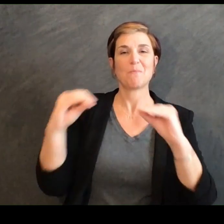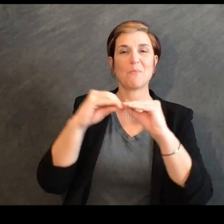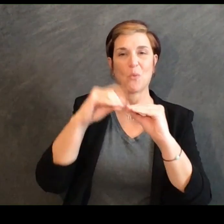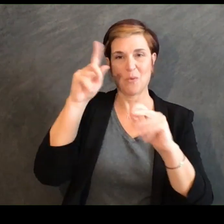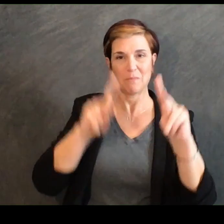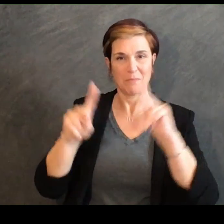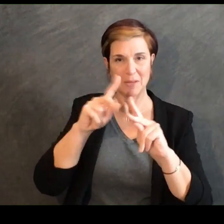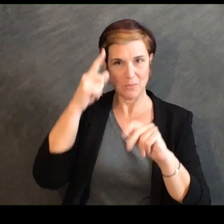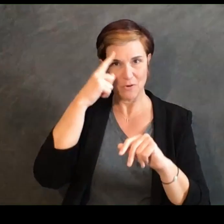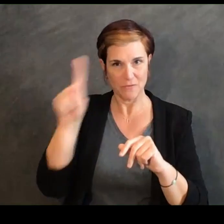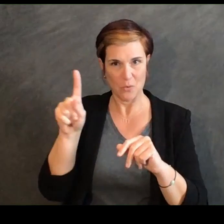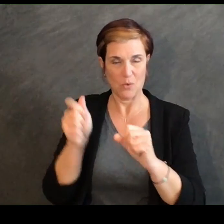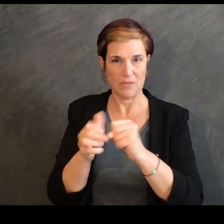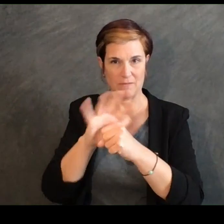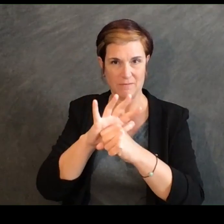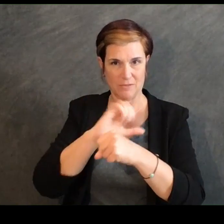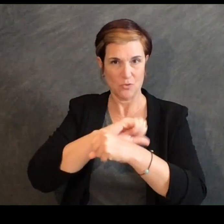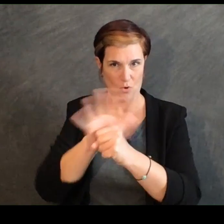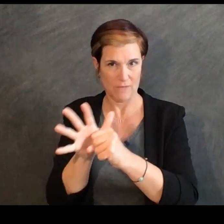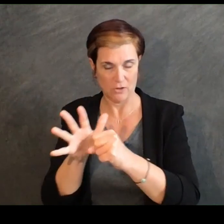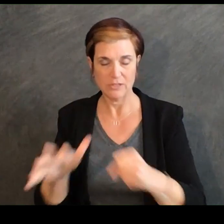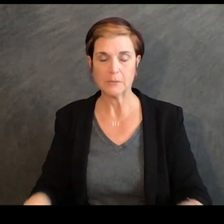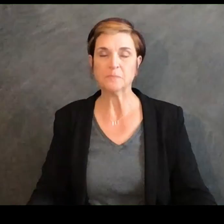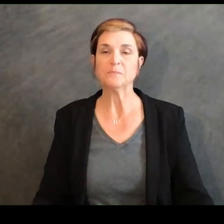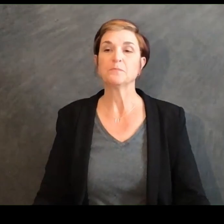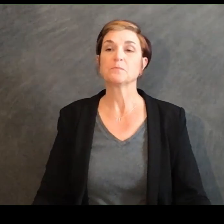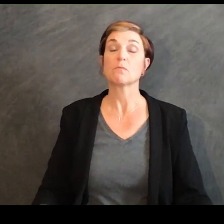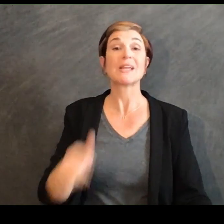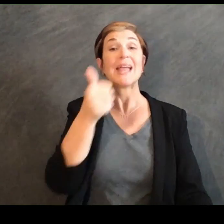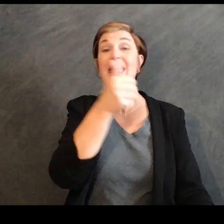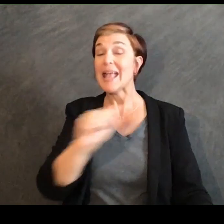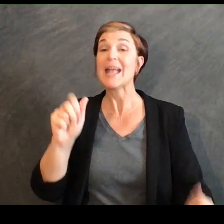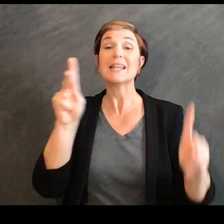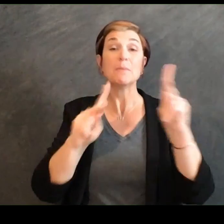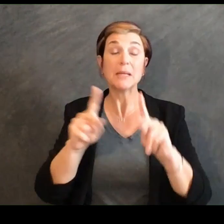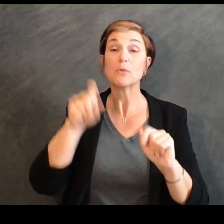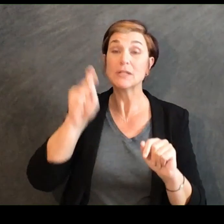want to make sure that those who need a test can get a test very safely quickly